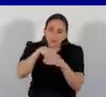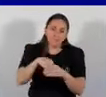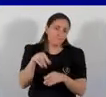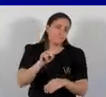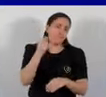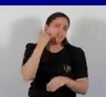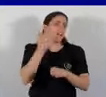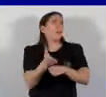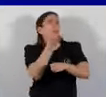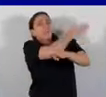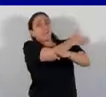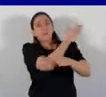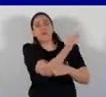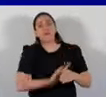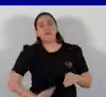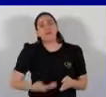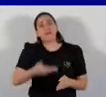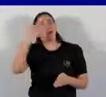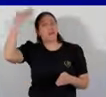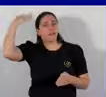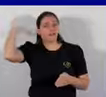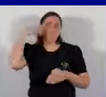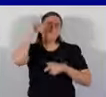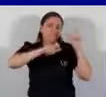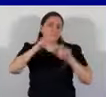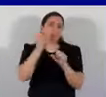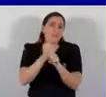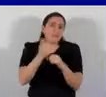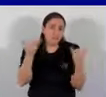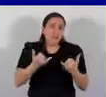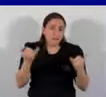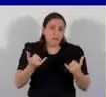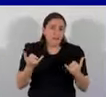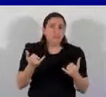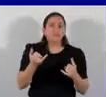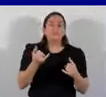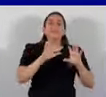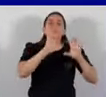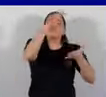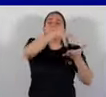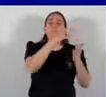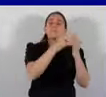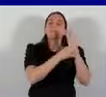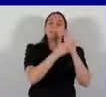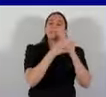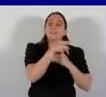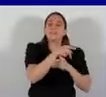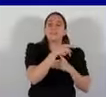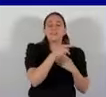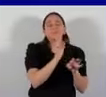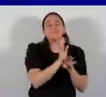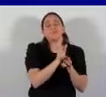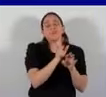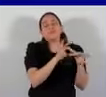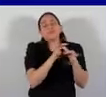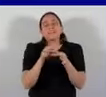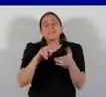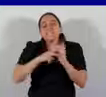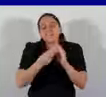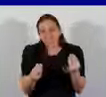It existed before we took over the government And one of the most important ministries that we have is the ministry of human capital